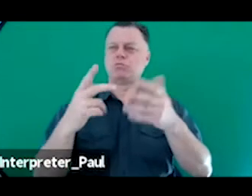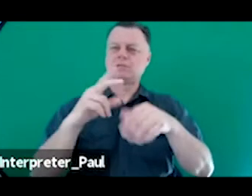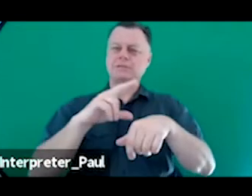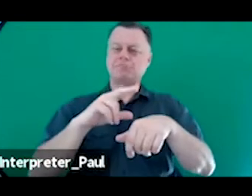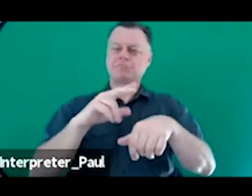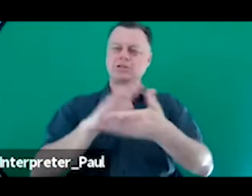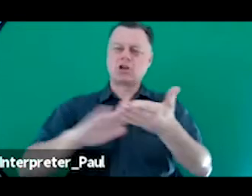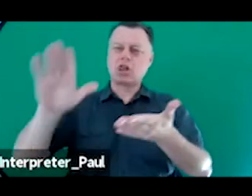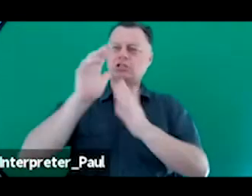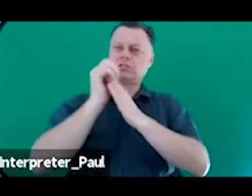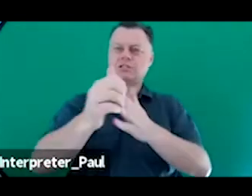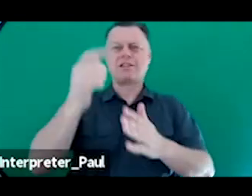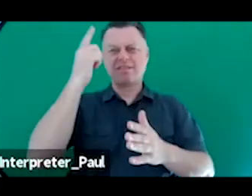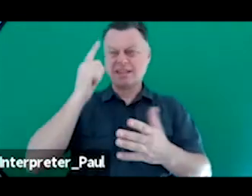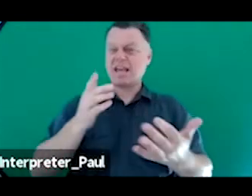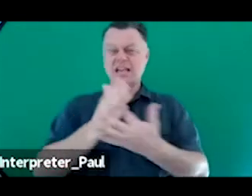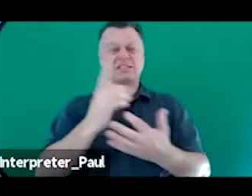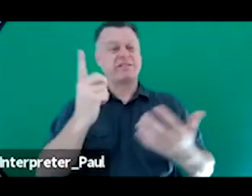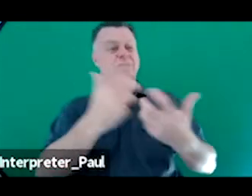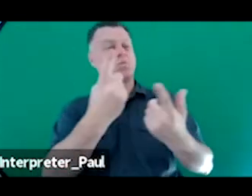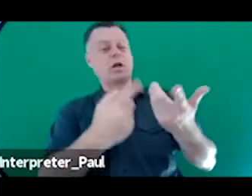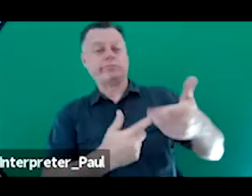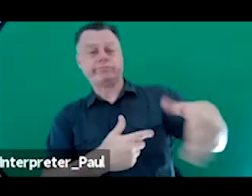or standardised way to make things accessible for folks.”